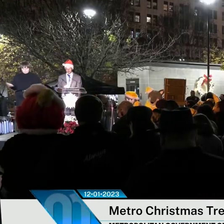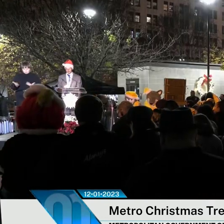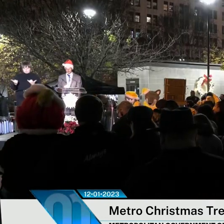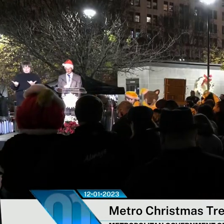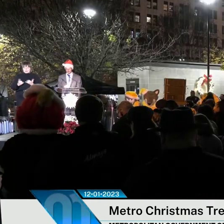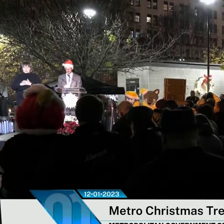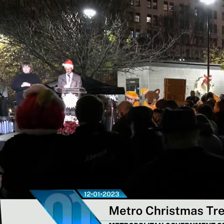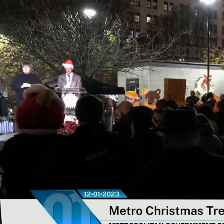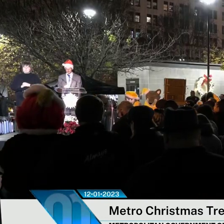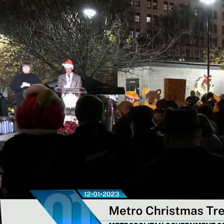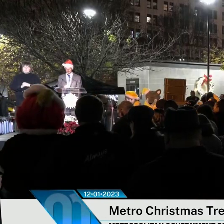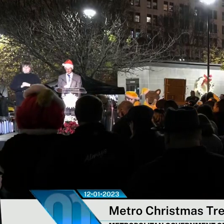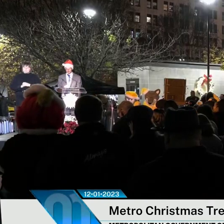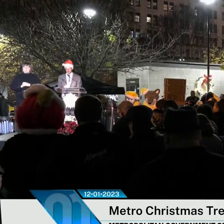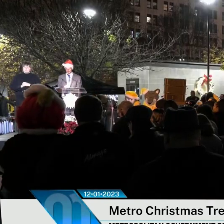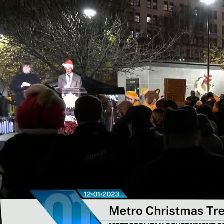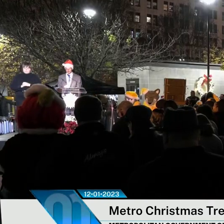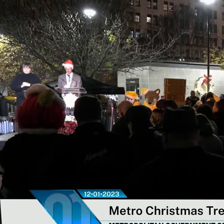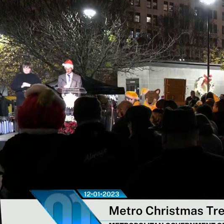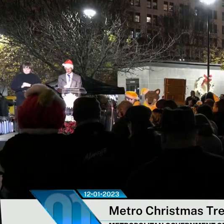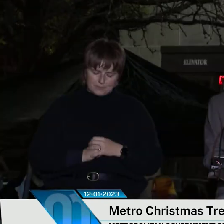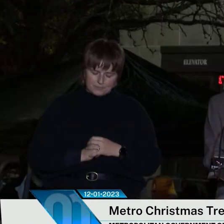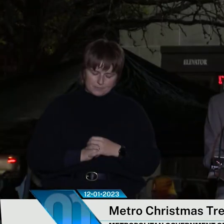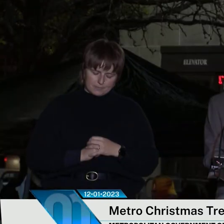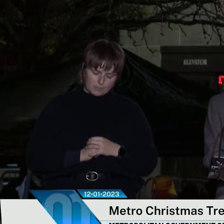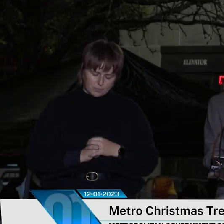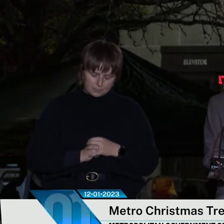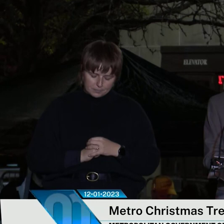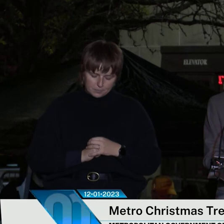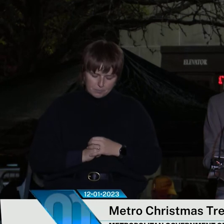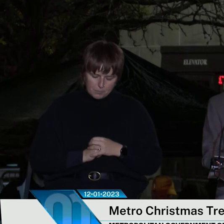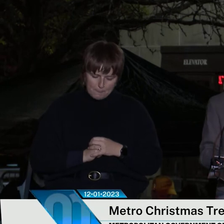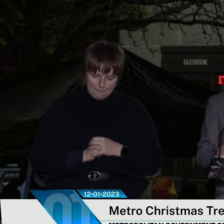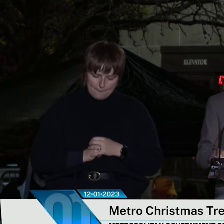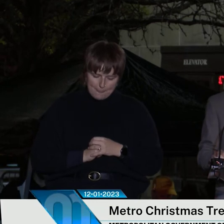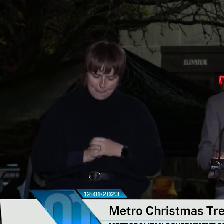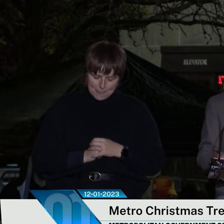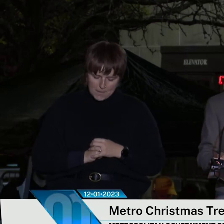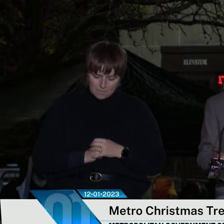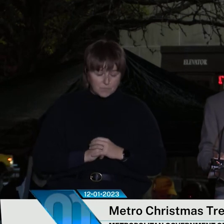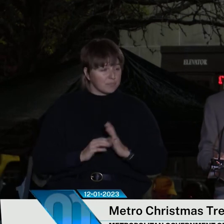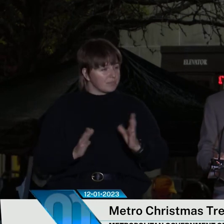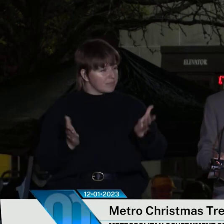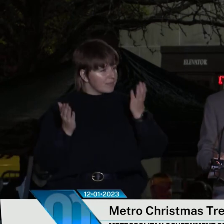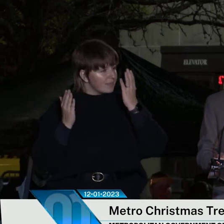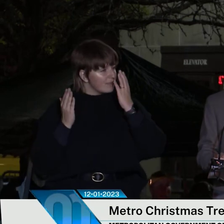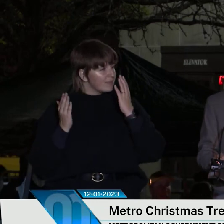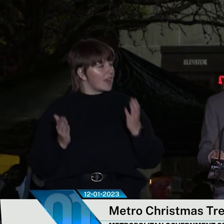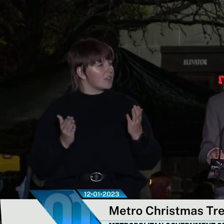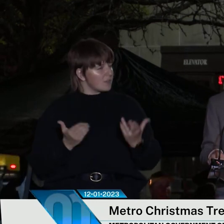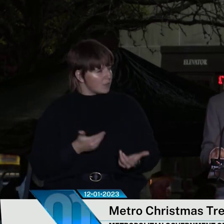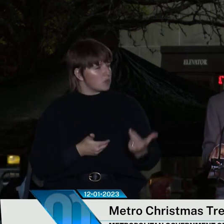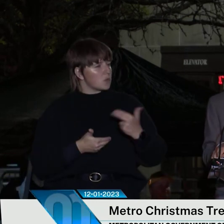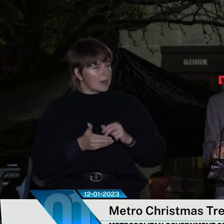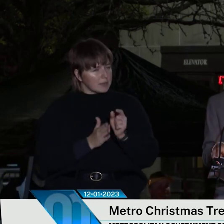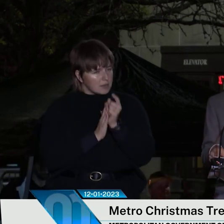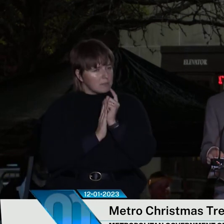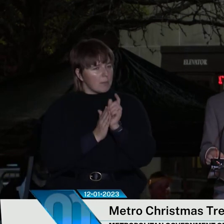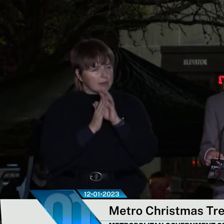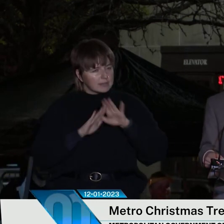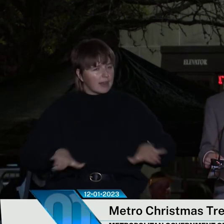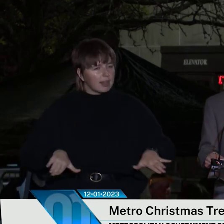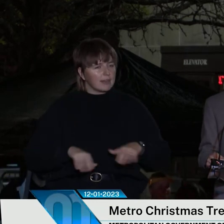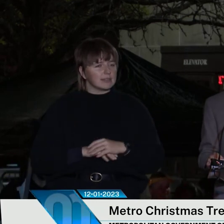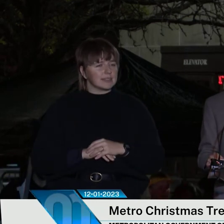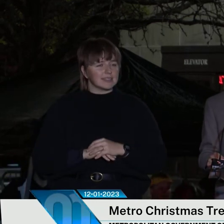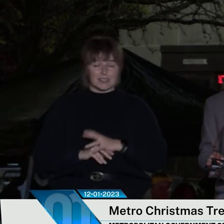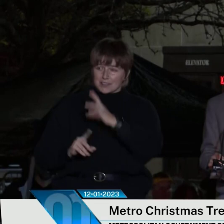CARRIED US TO THIS POINT IN OUR